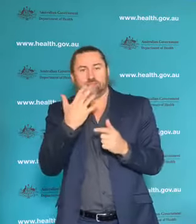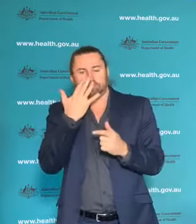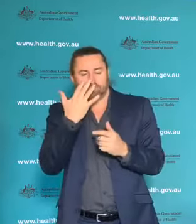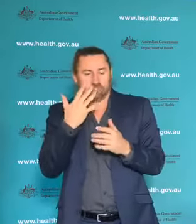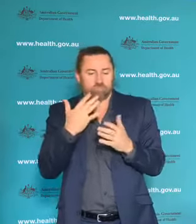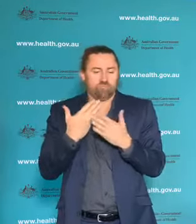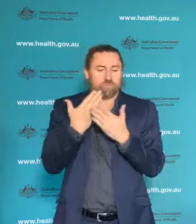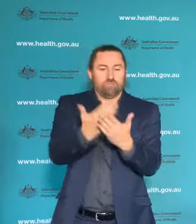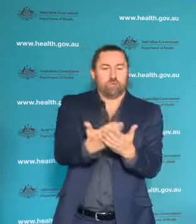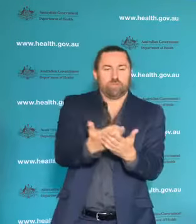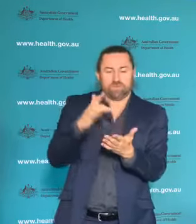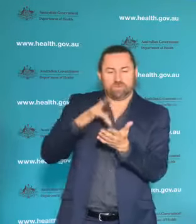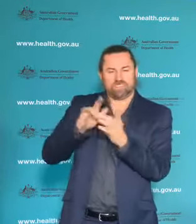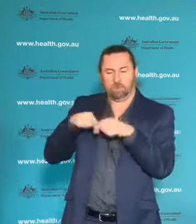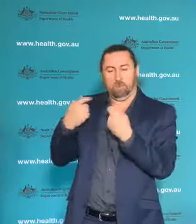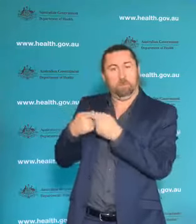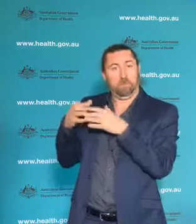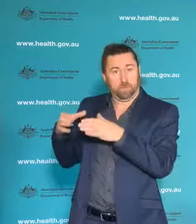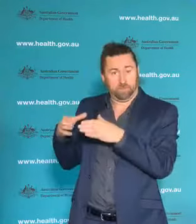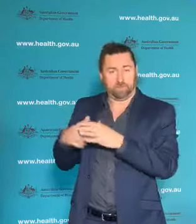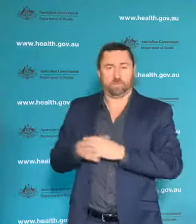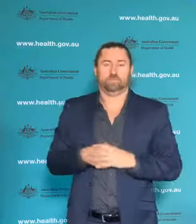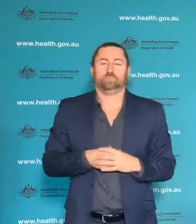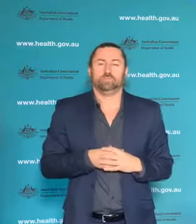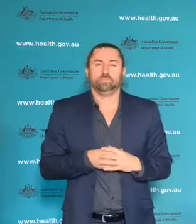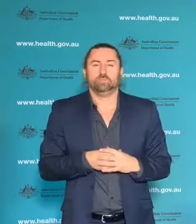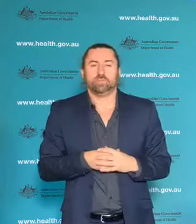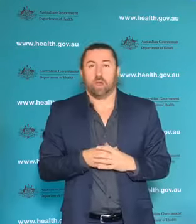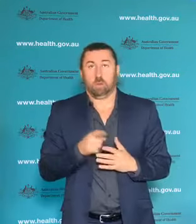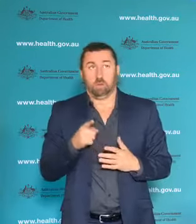this week, six days ago in Victoria. This is a